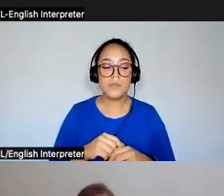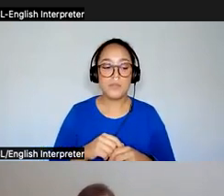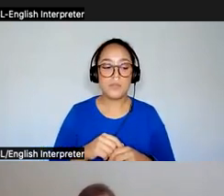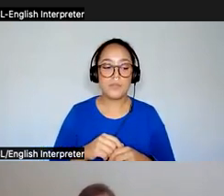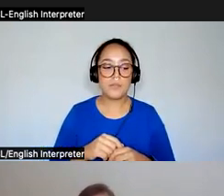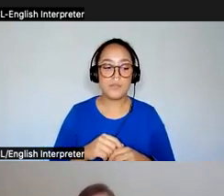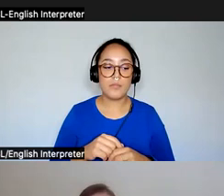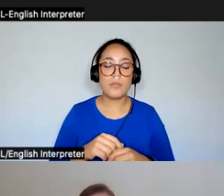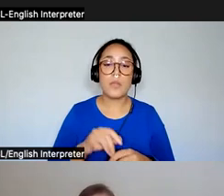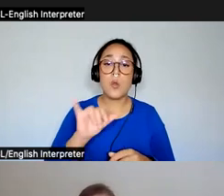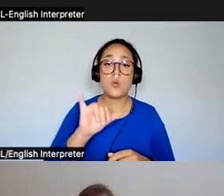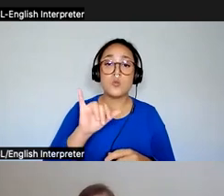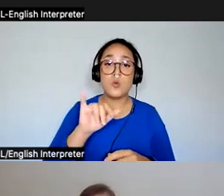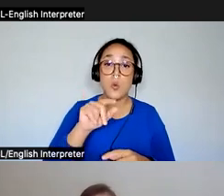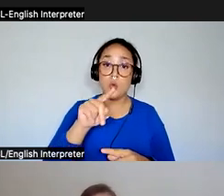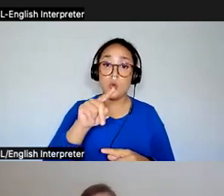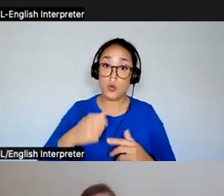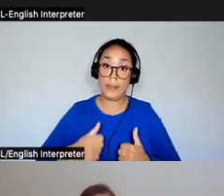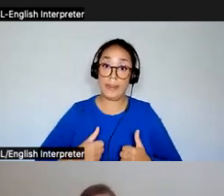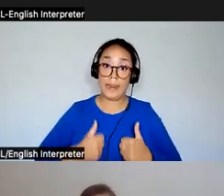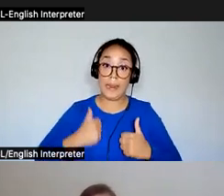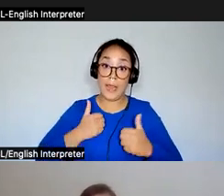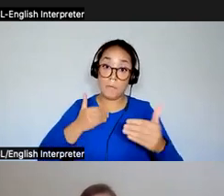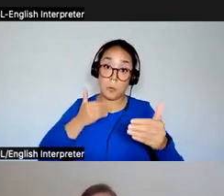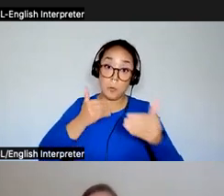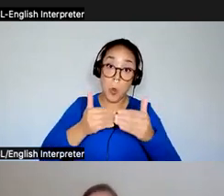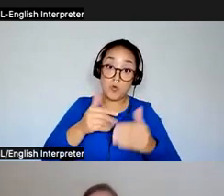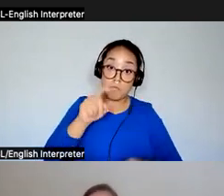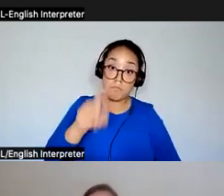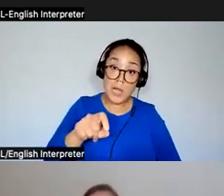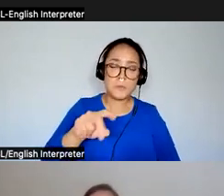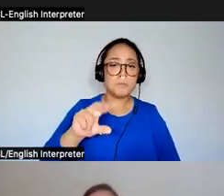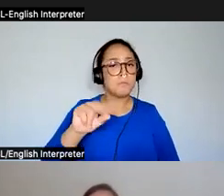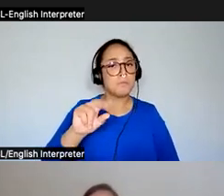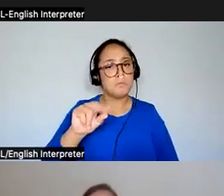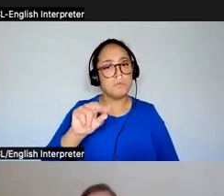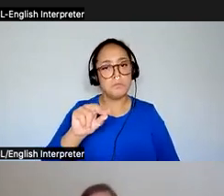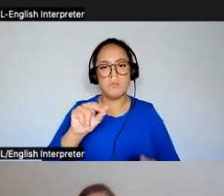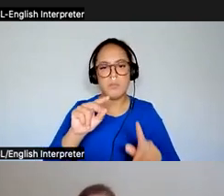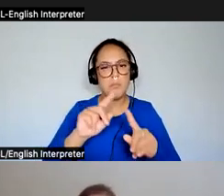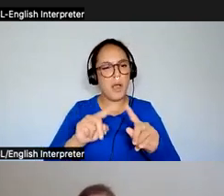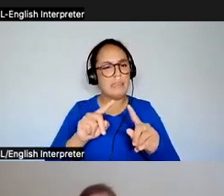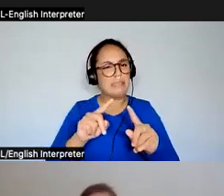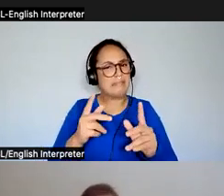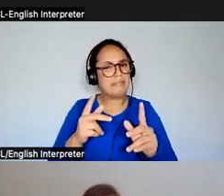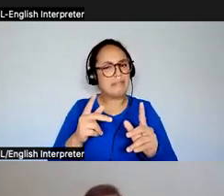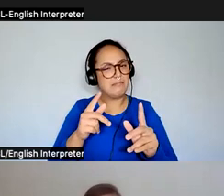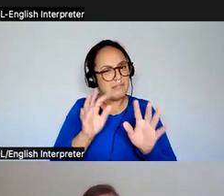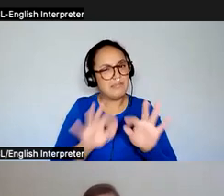the park. But it's good to have a connection. And it's not, it's not like it's not a formal requirement.